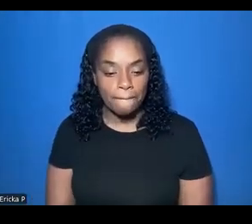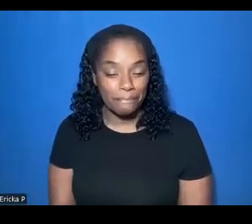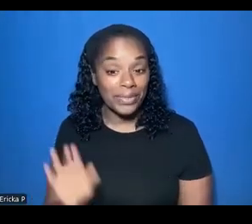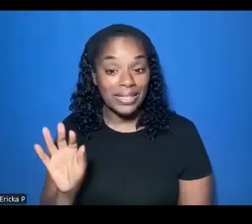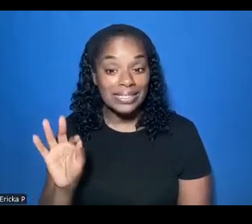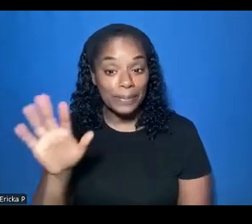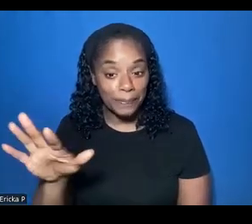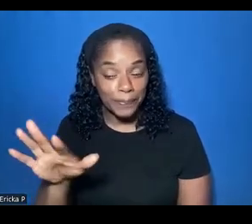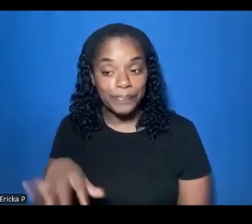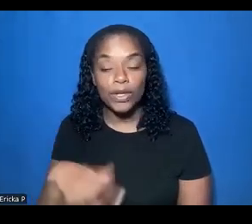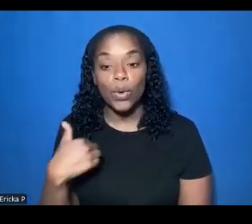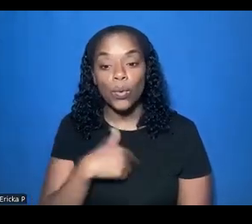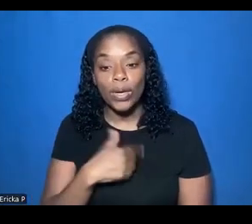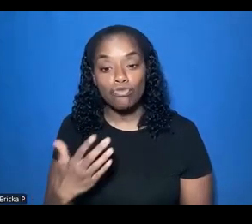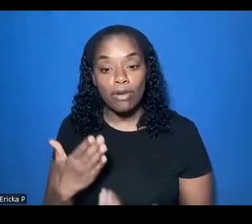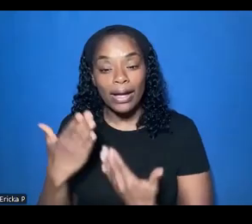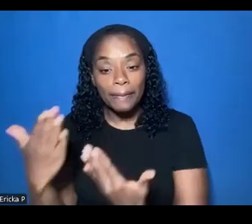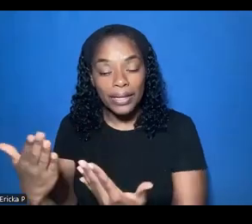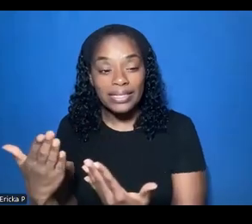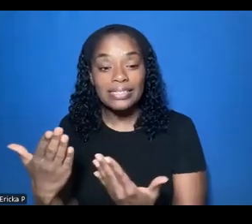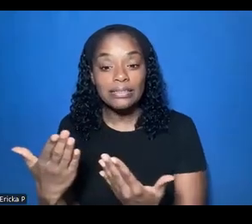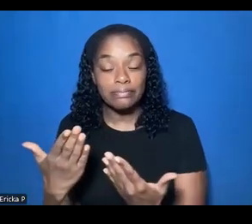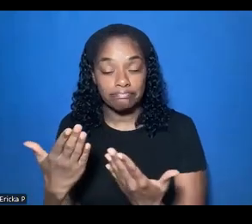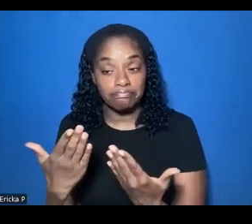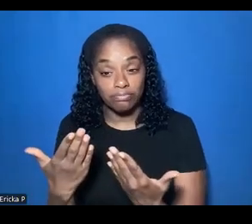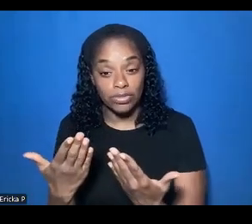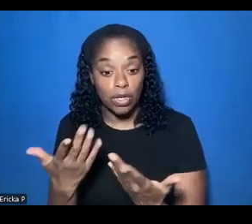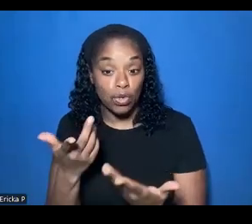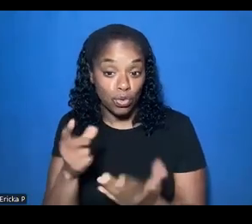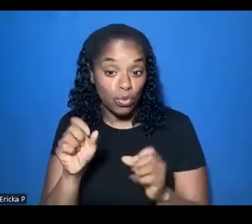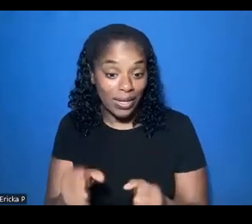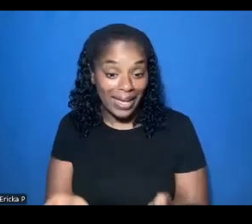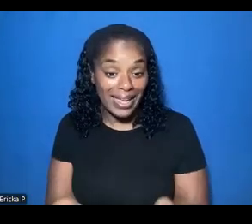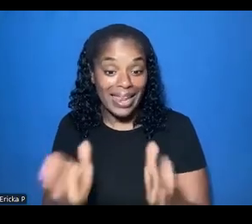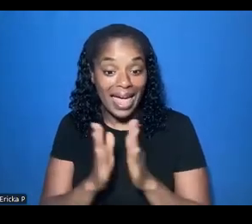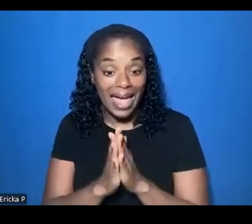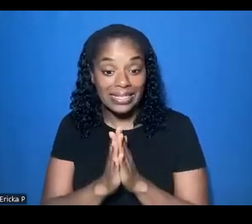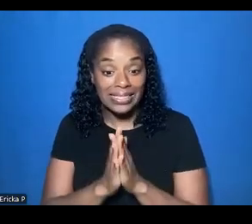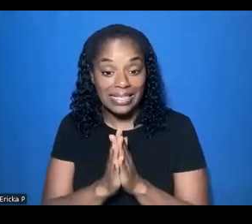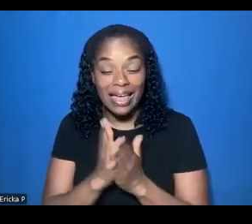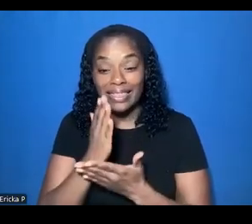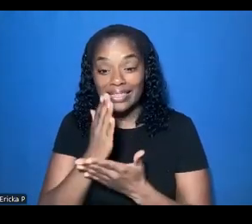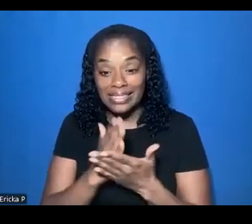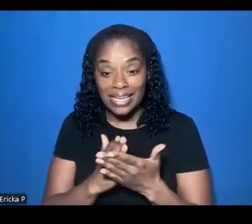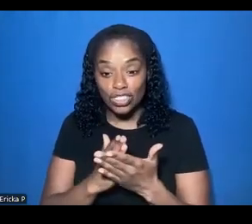is that you can also ask the Section 504 Coordinator to be present.